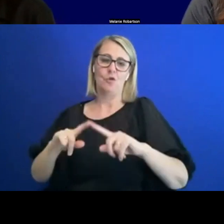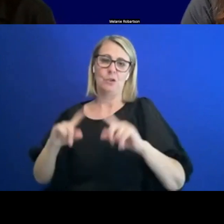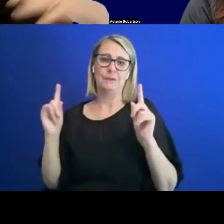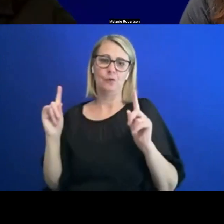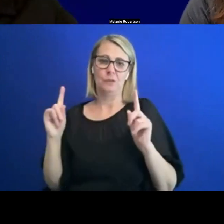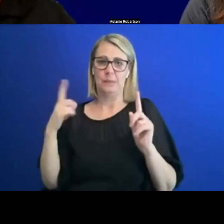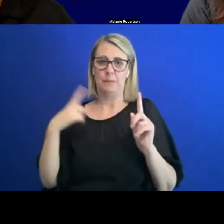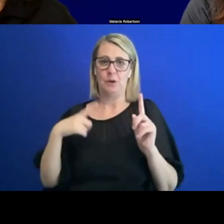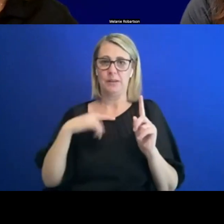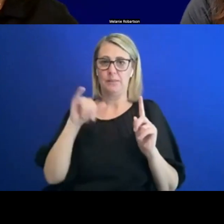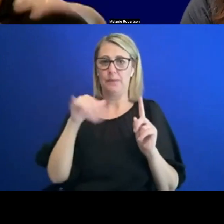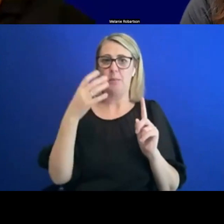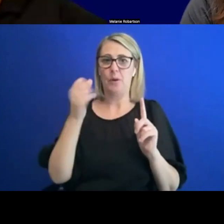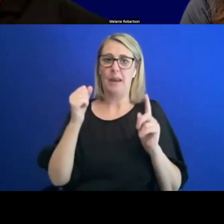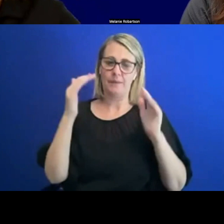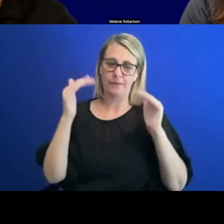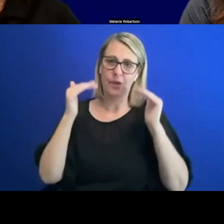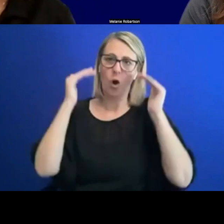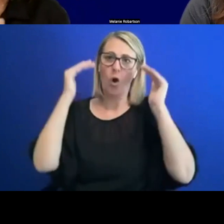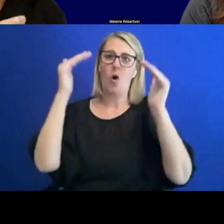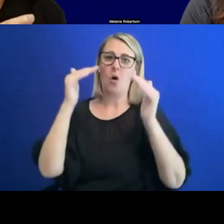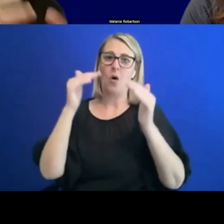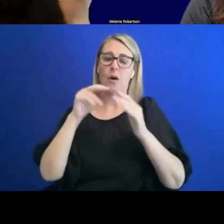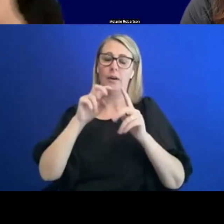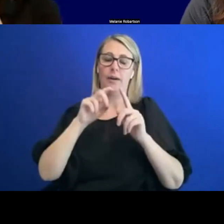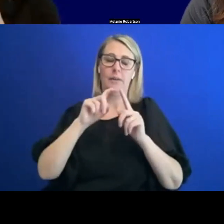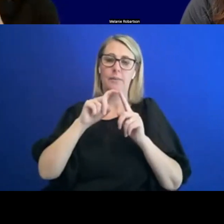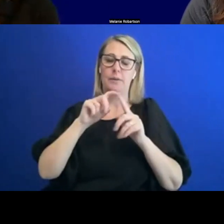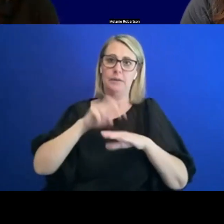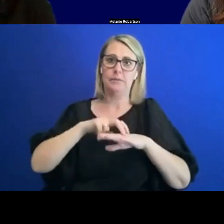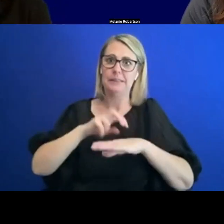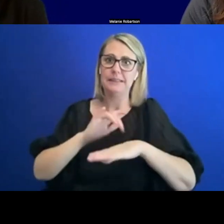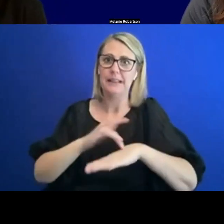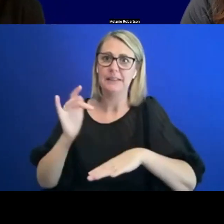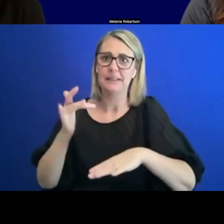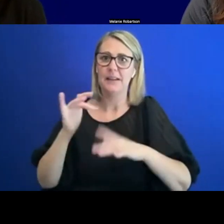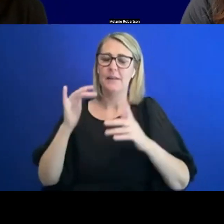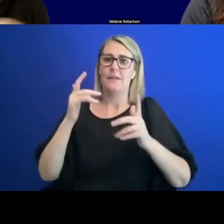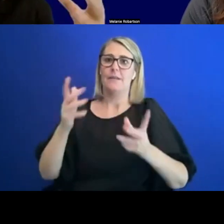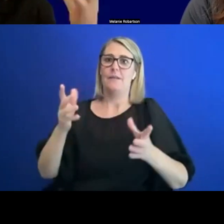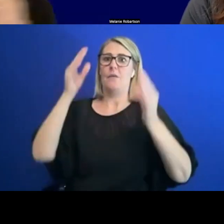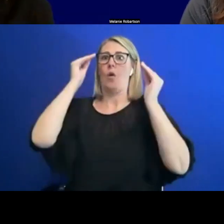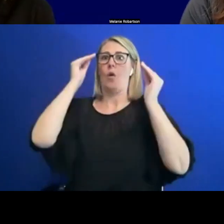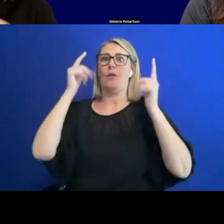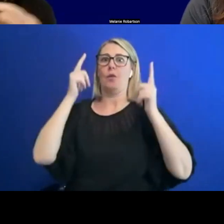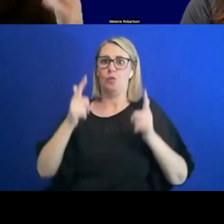have hyper-sensitivity and overload there and within our field initially we have